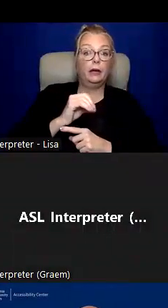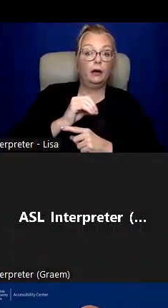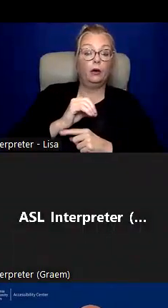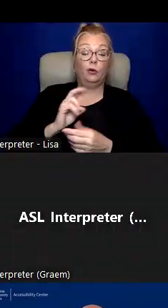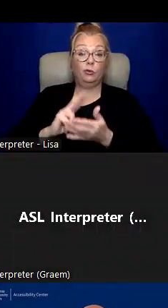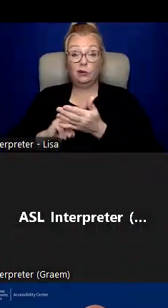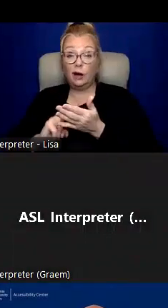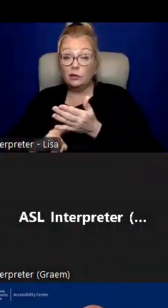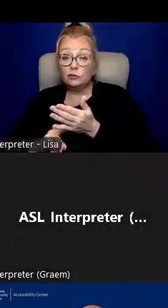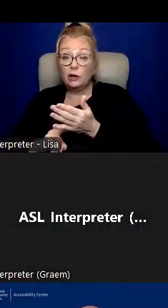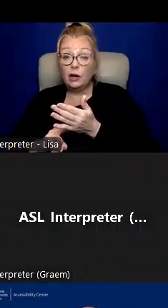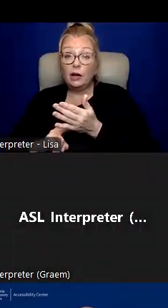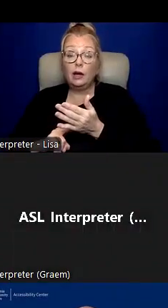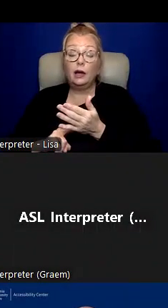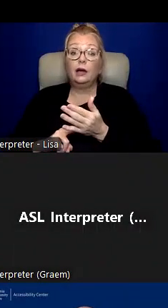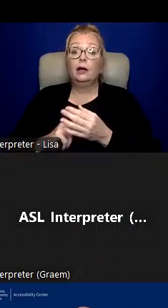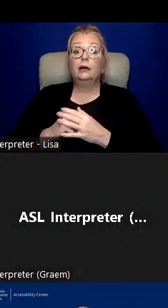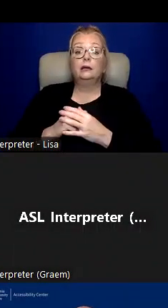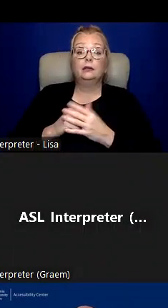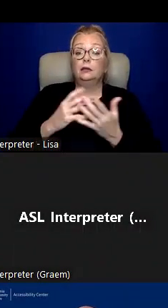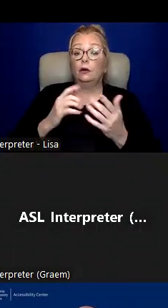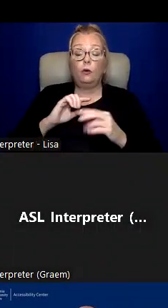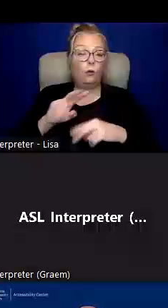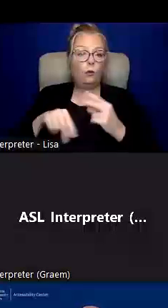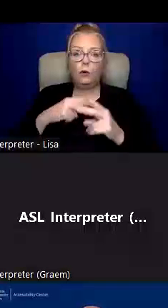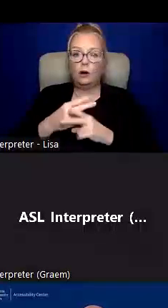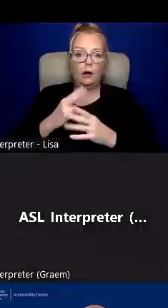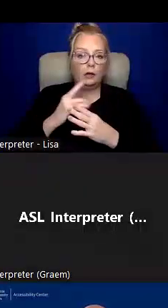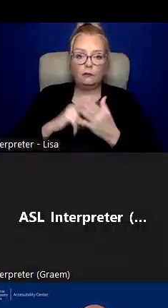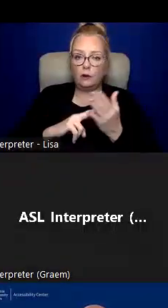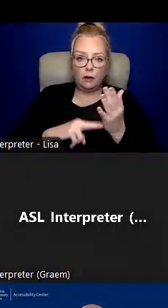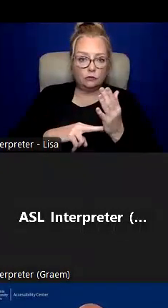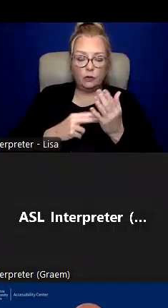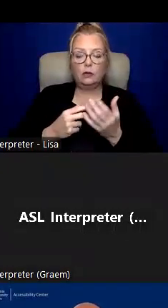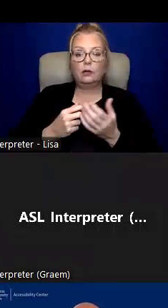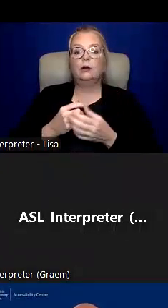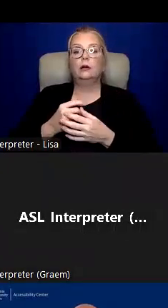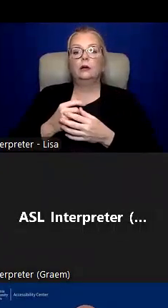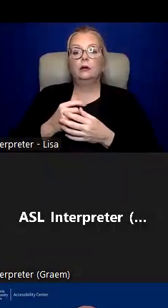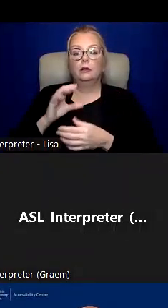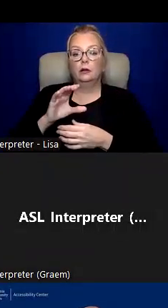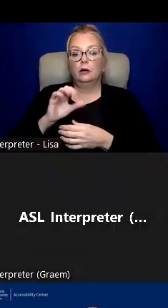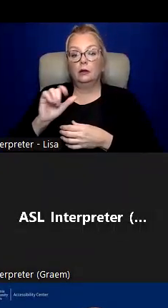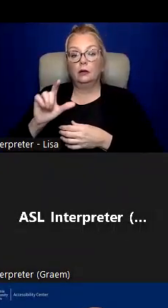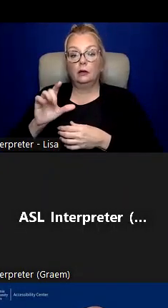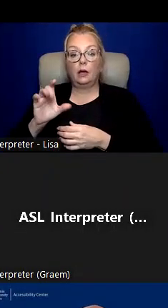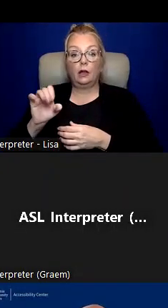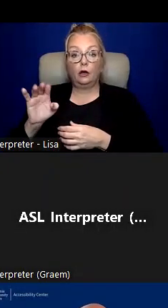Is this a piggyback contract, for example? Is it, say, a CAL-Card? Or perhaps, is there no payment required